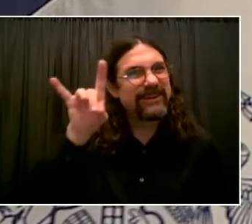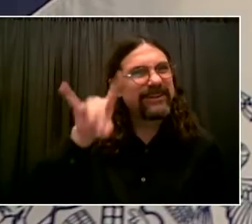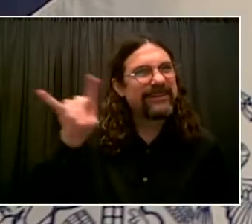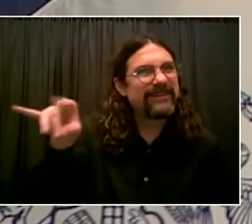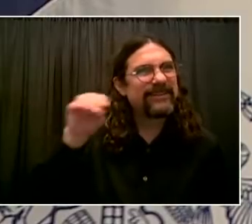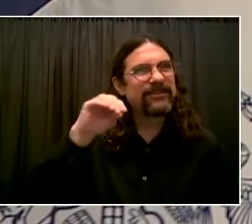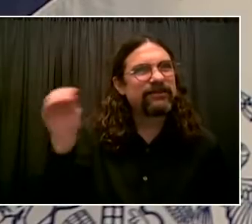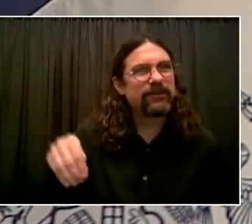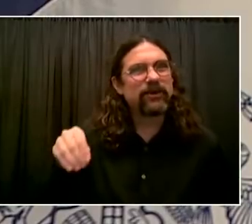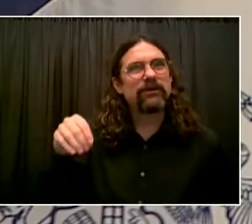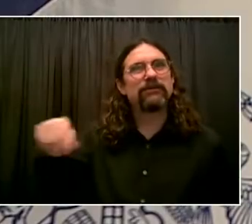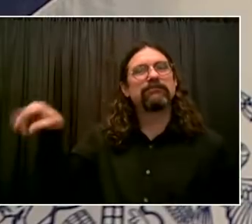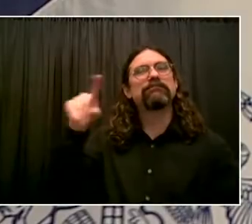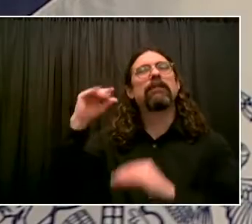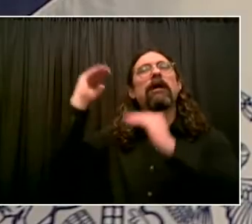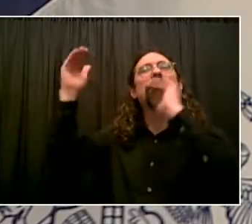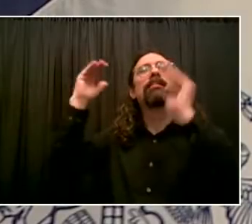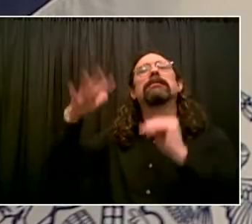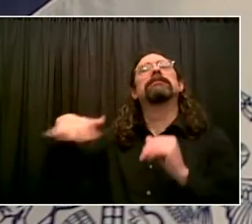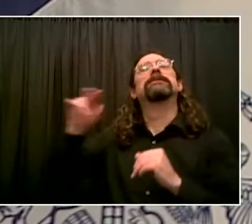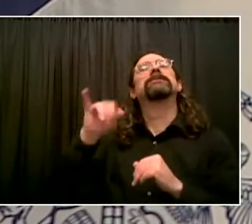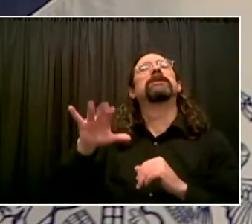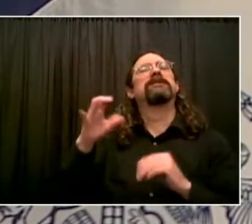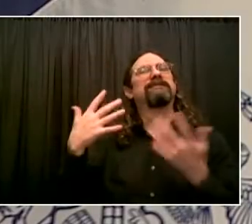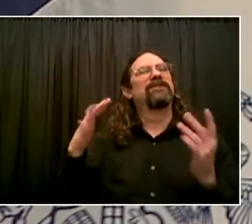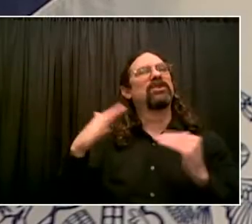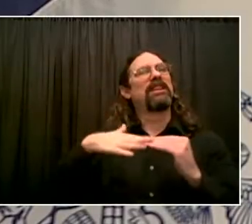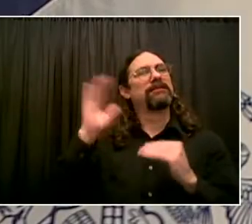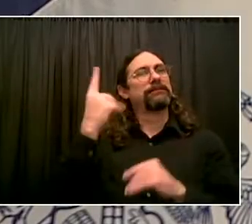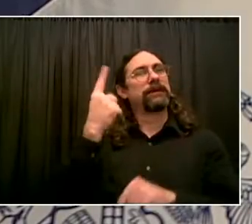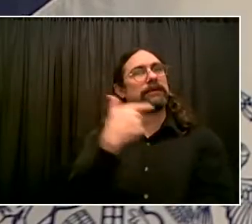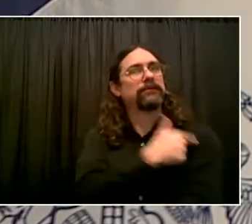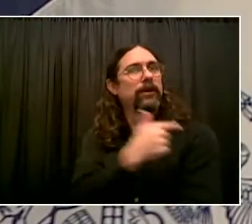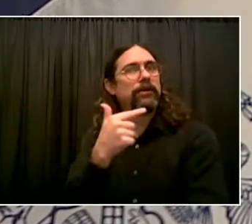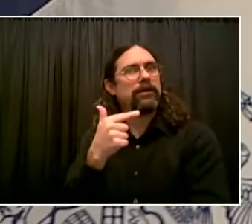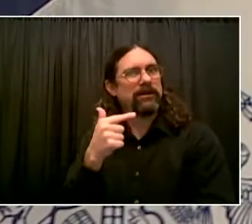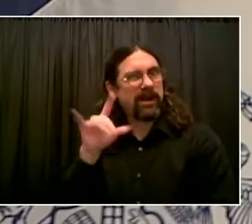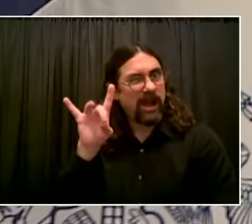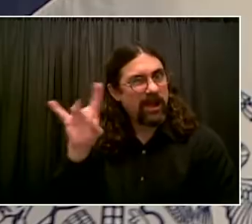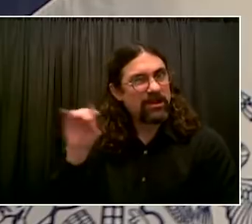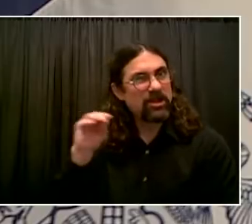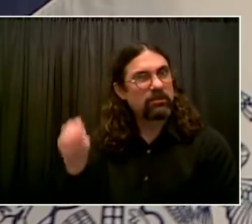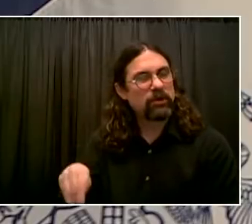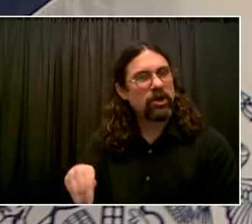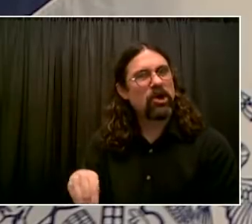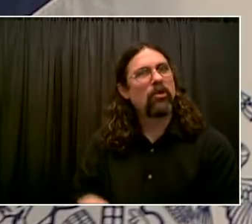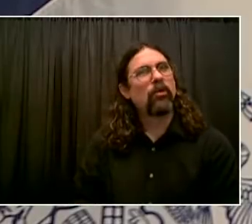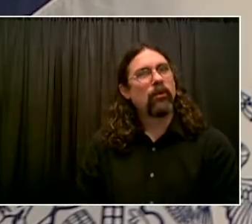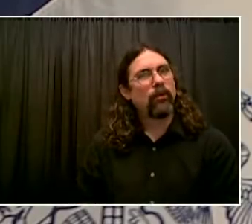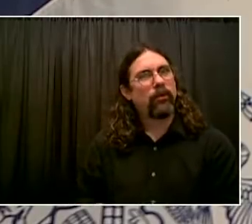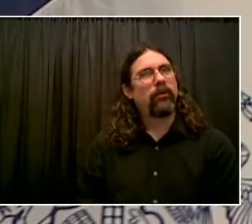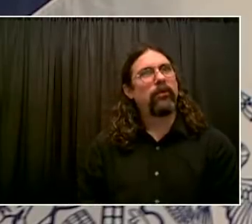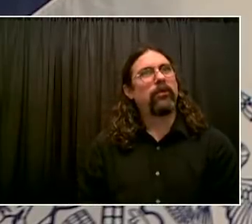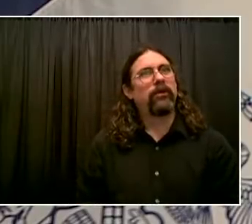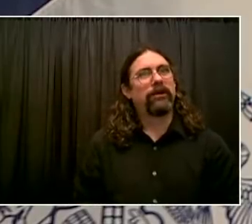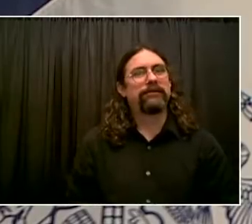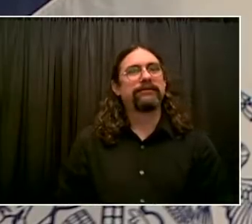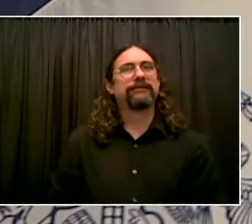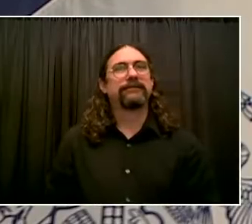GOING ABOVE THAT. 88% OF ADULTS IN NEW YORK CITY HAVE RECEIVED AT LEAST ONE DOSE OF THE VAK SEEP. THAT IS STUNNING. TTHA IGS OIG NTO